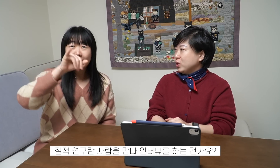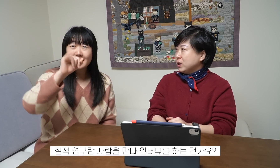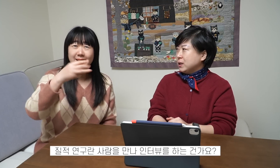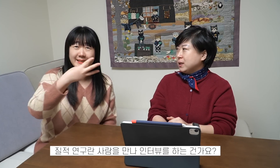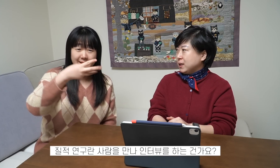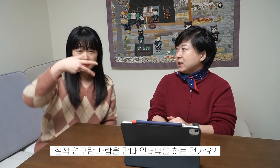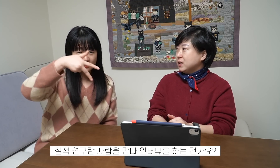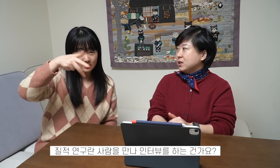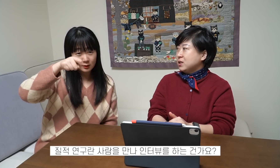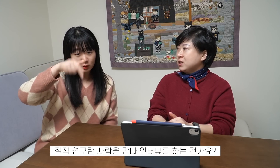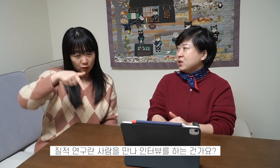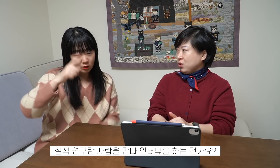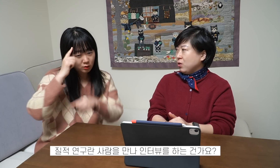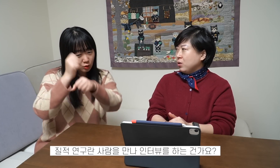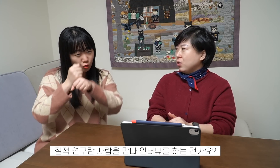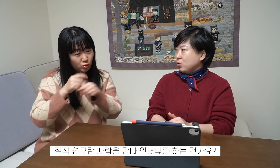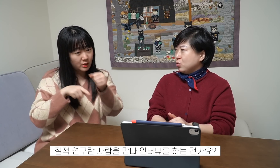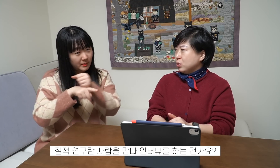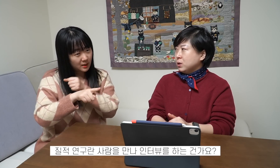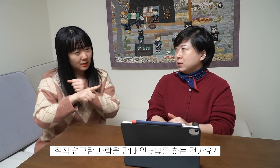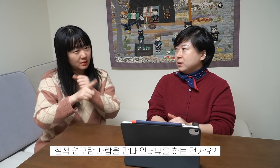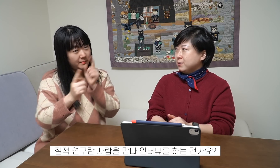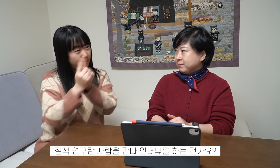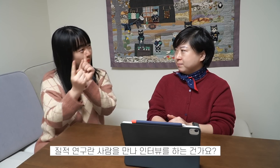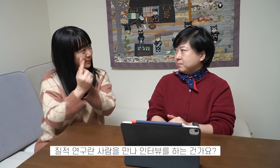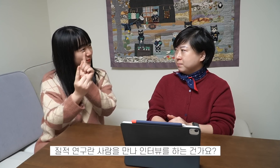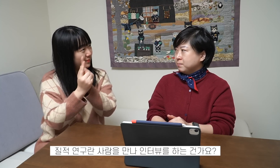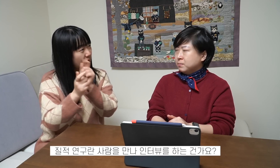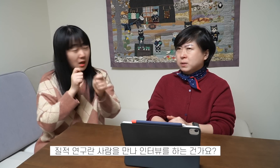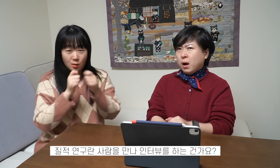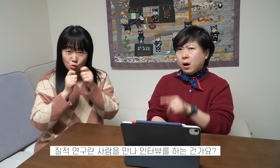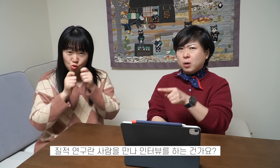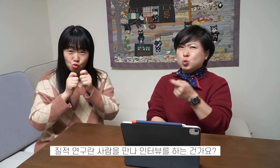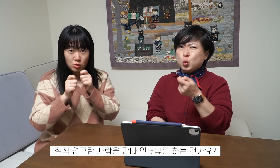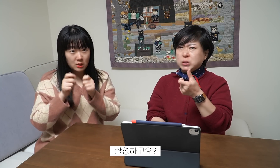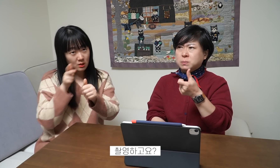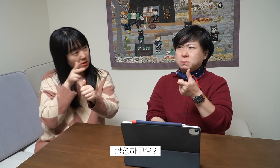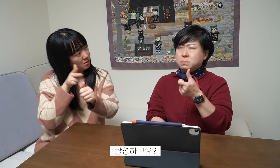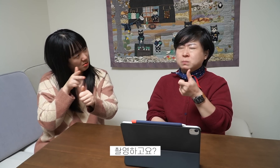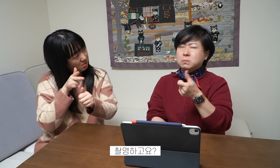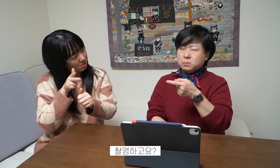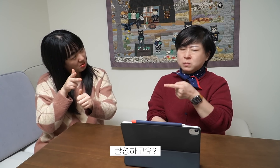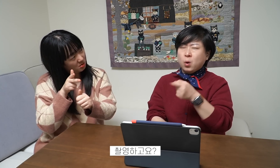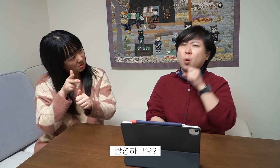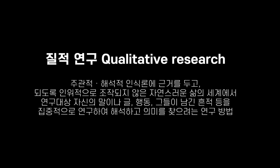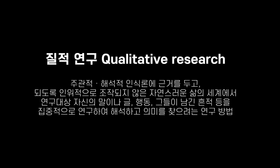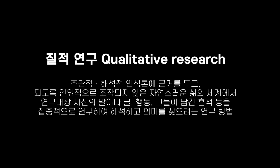Qualitative research means meeting and interviewing people? are you filming?